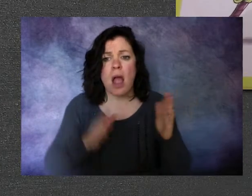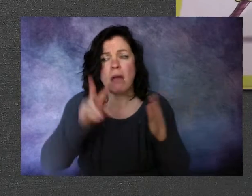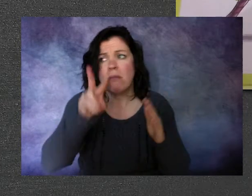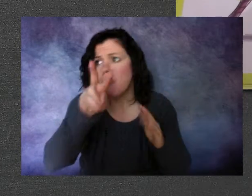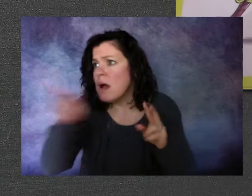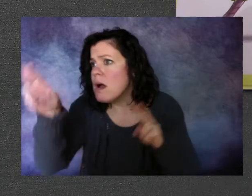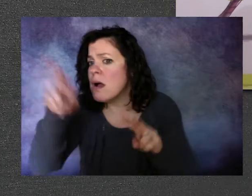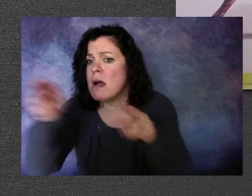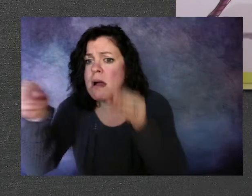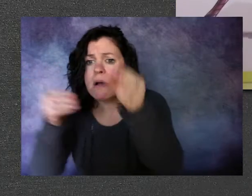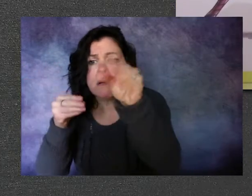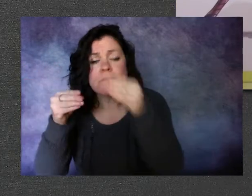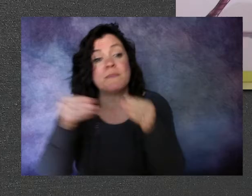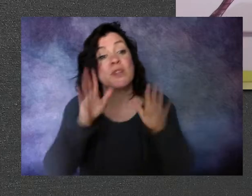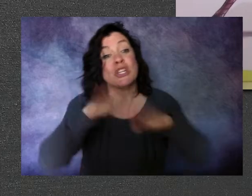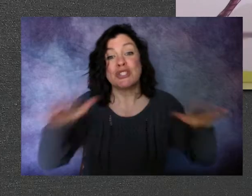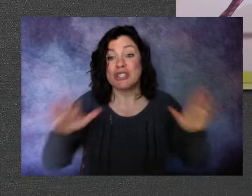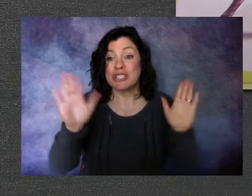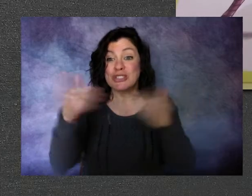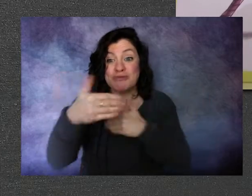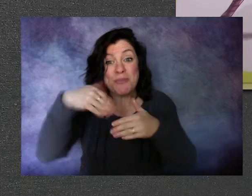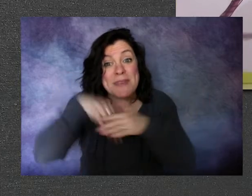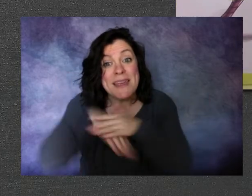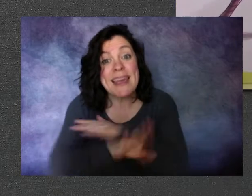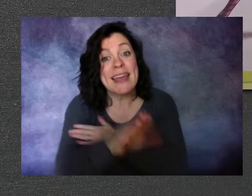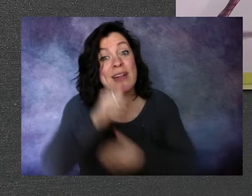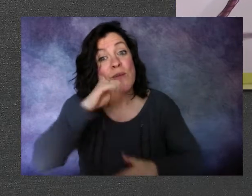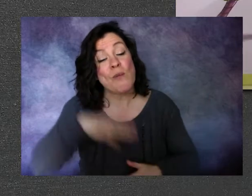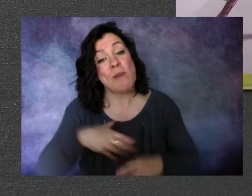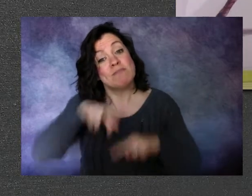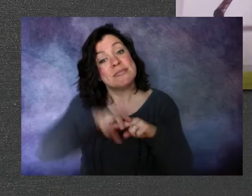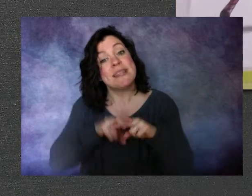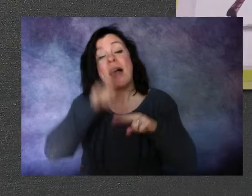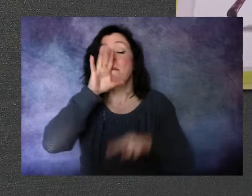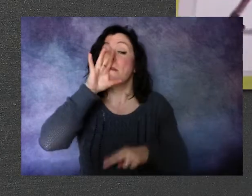the librarian was reading out loud! Wow.